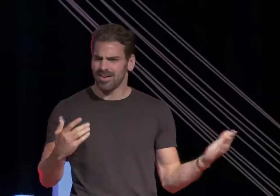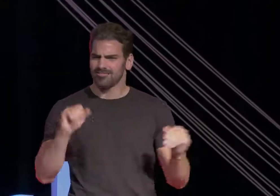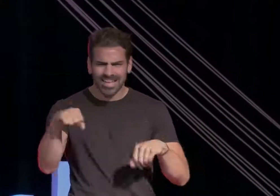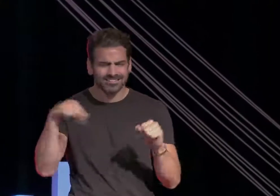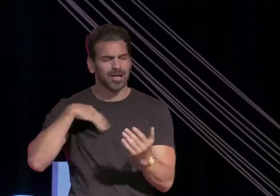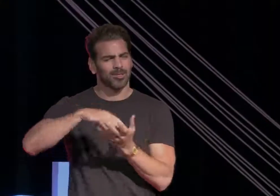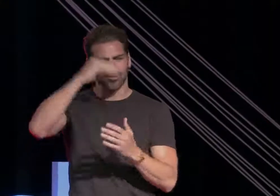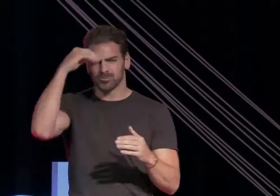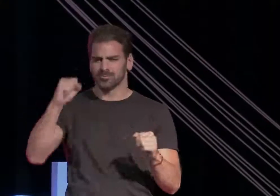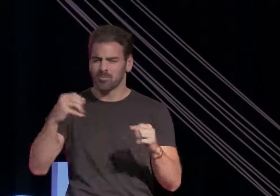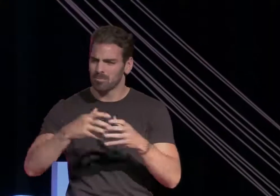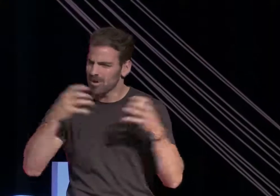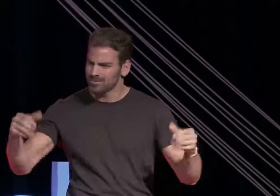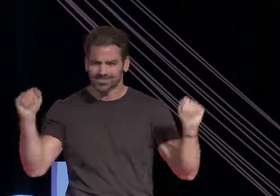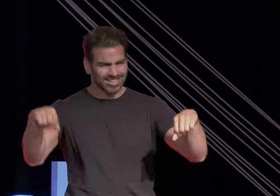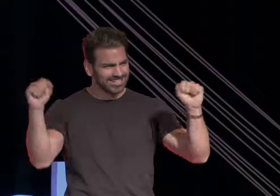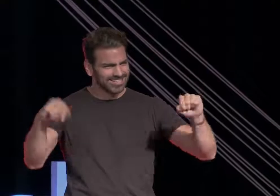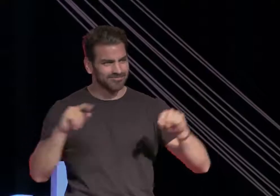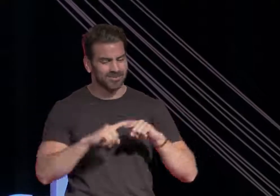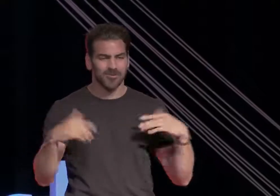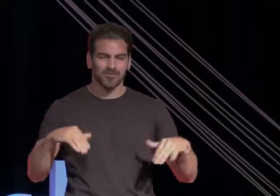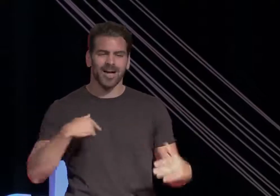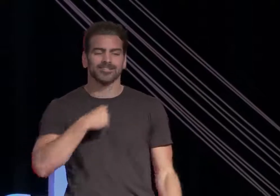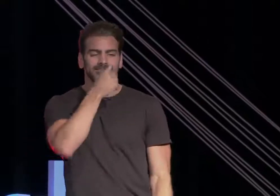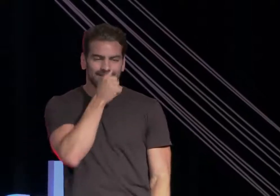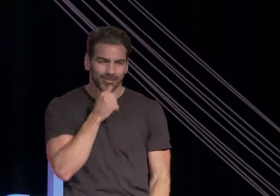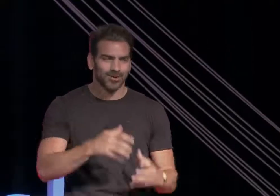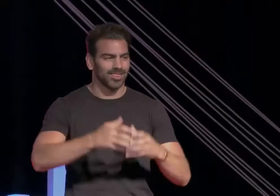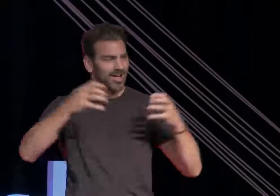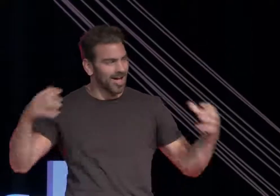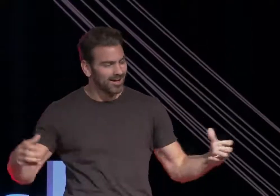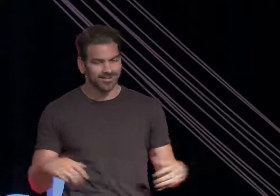peers and that if i gave it a little patience i would learn so much about the world around me